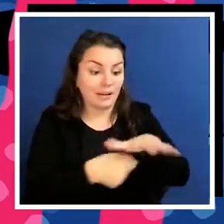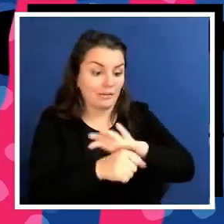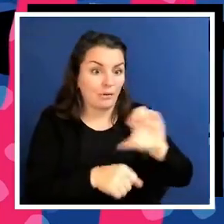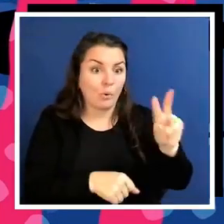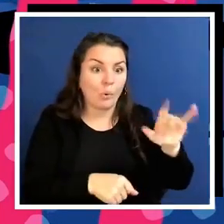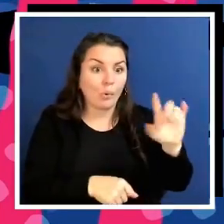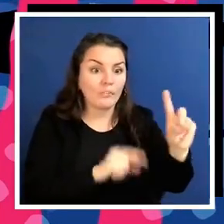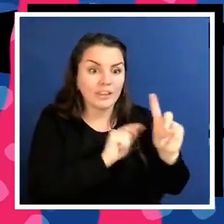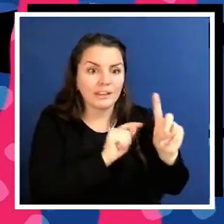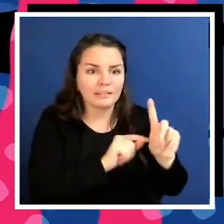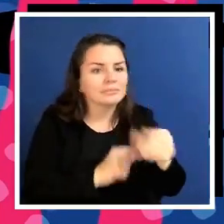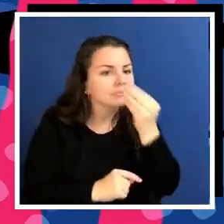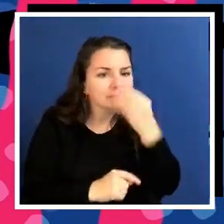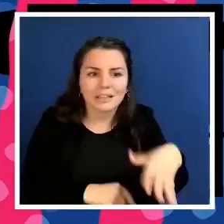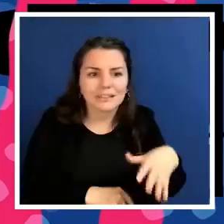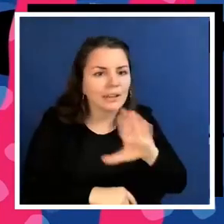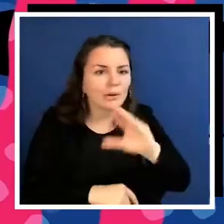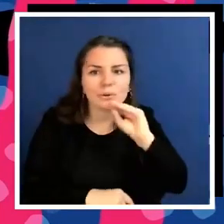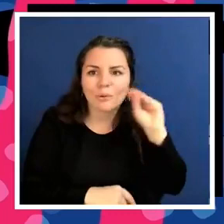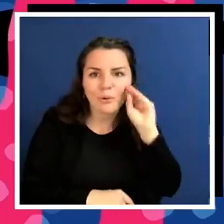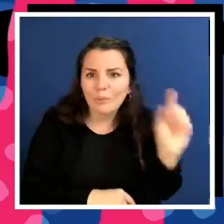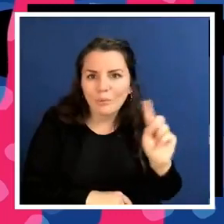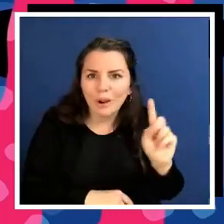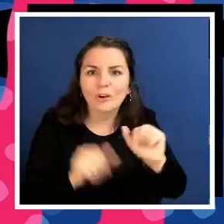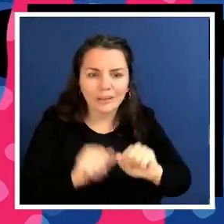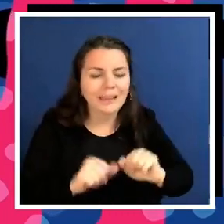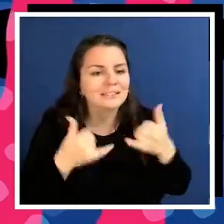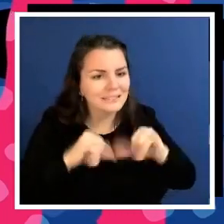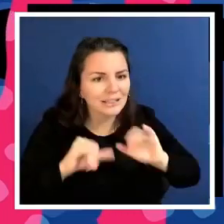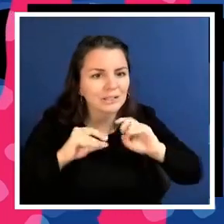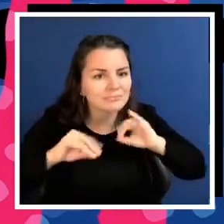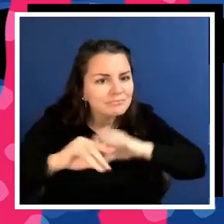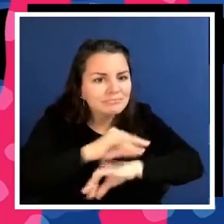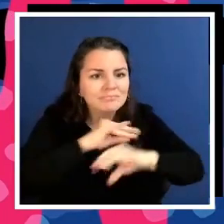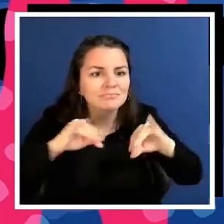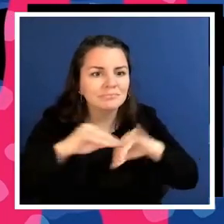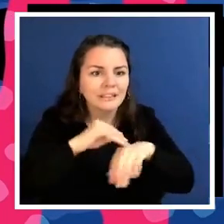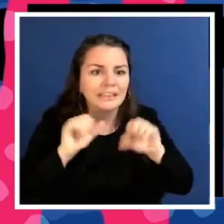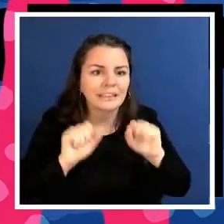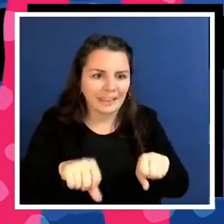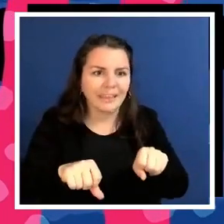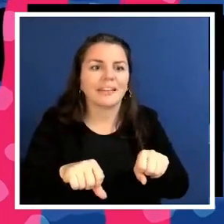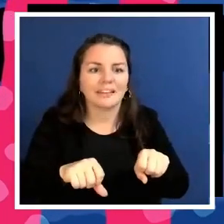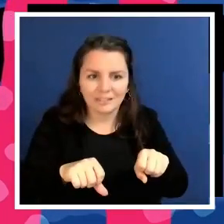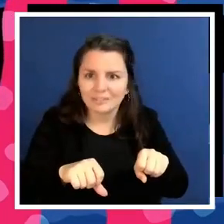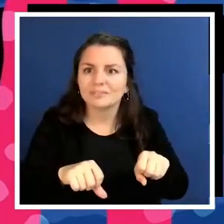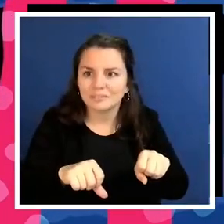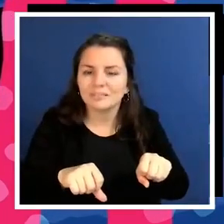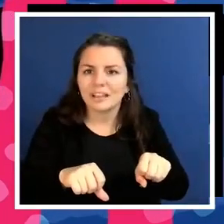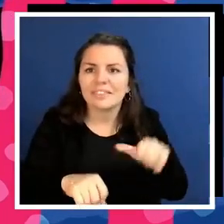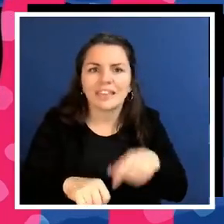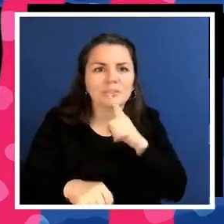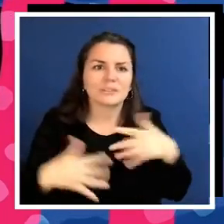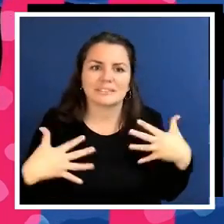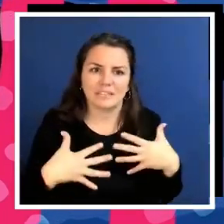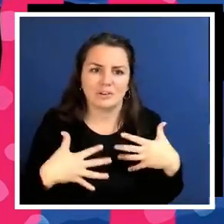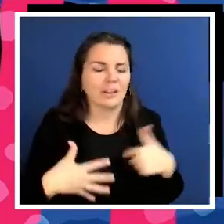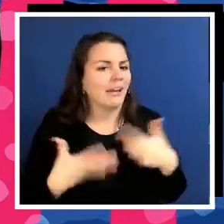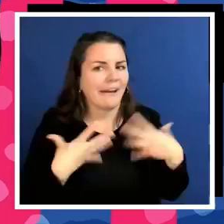PPE AND SOCIAL DISTANCING MEASURES DON'T COUNT PEOPLE'S HOUSES.